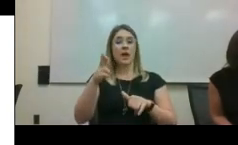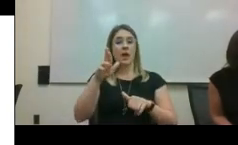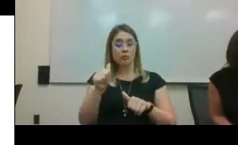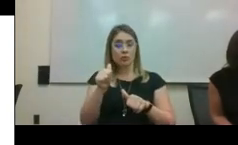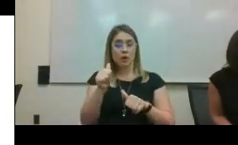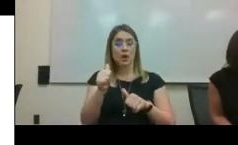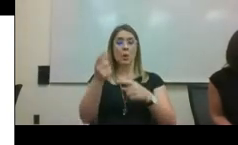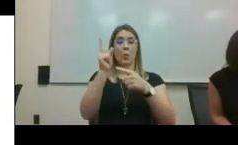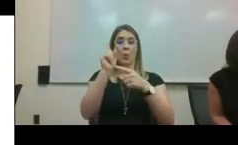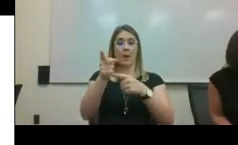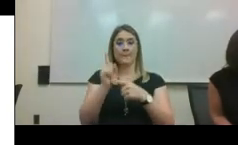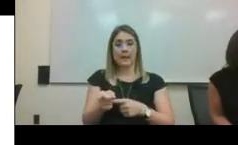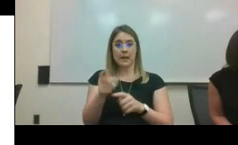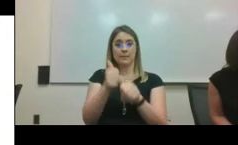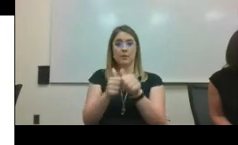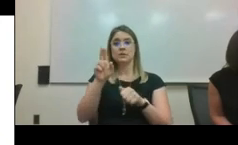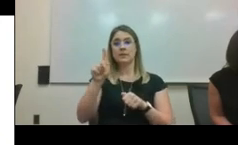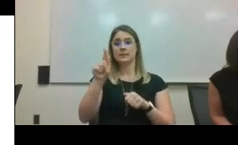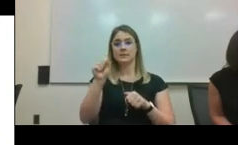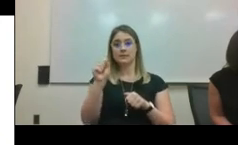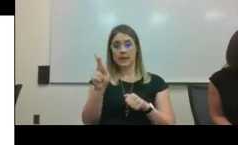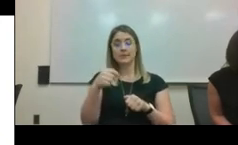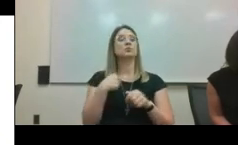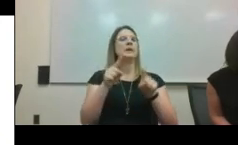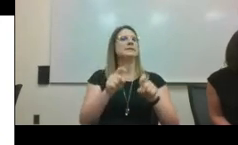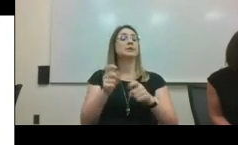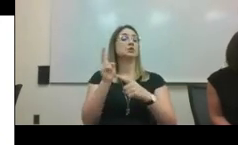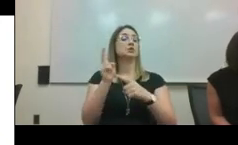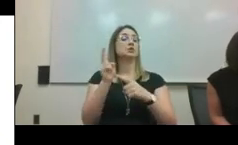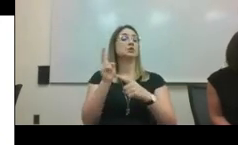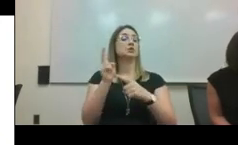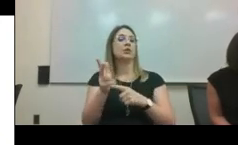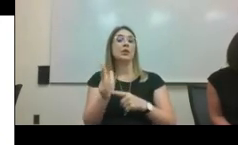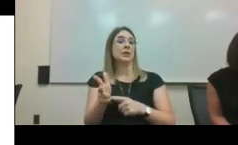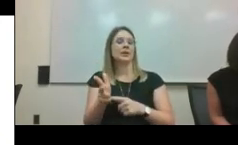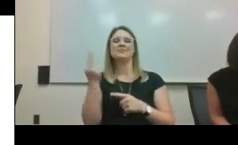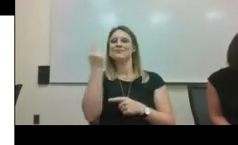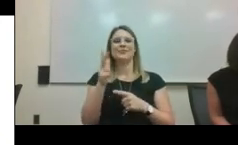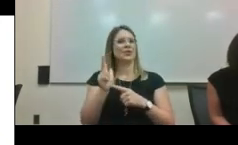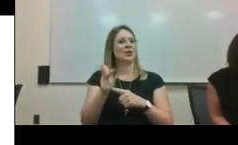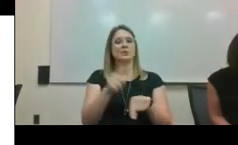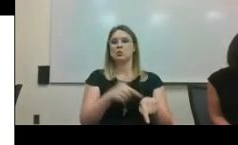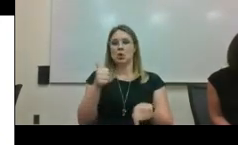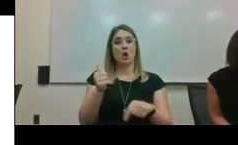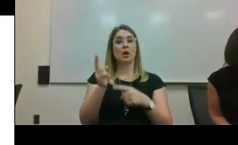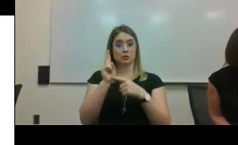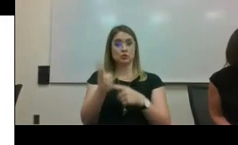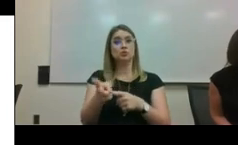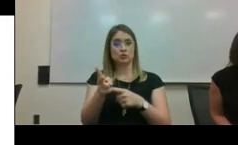on the subtask. We tested two and three minutes, three minutes was just too long, two minutes really did give students the ability